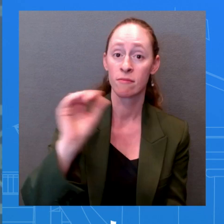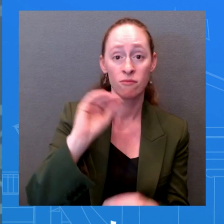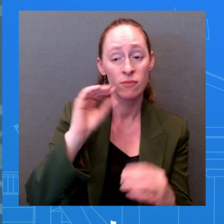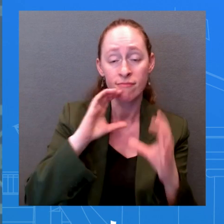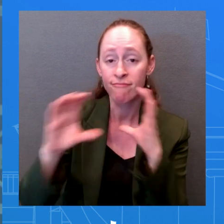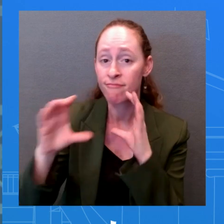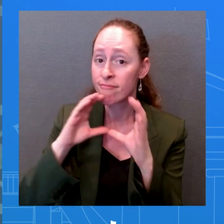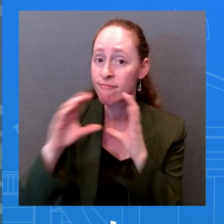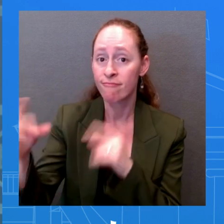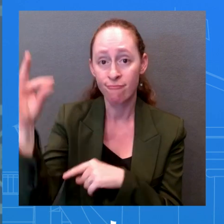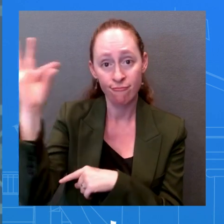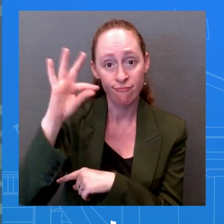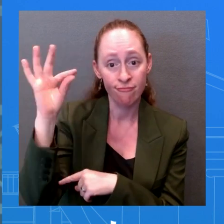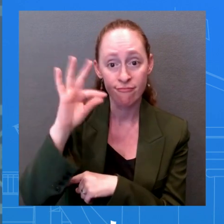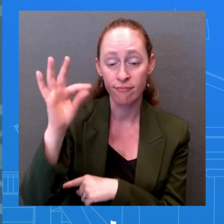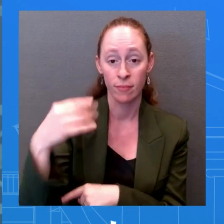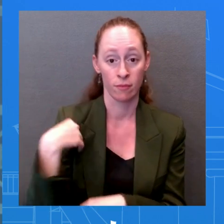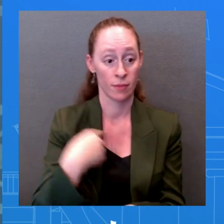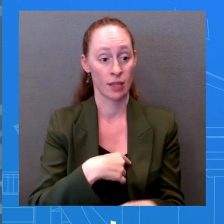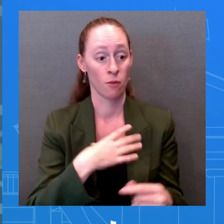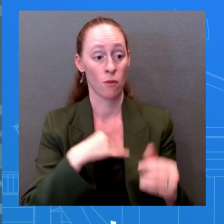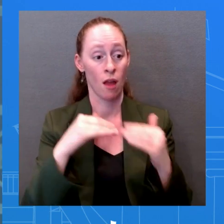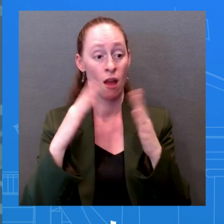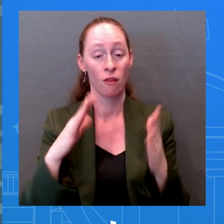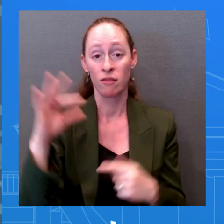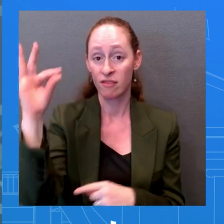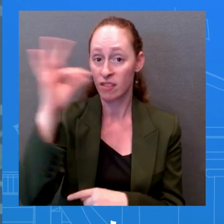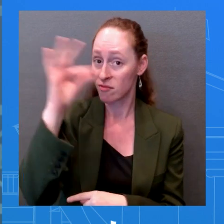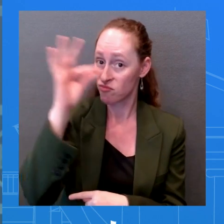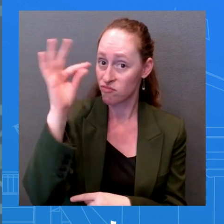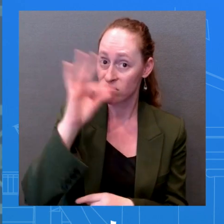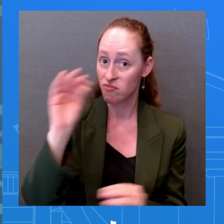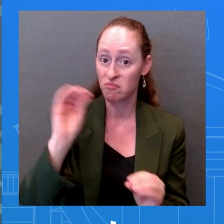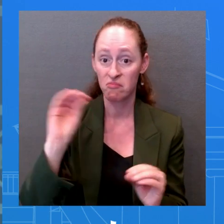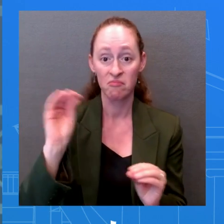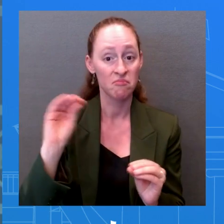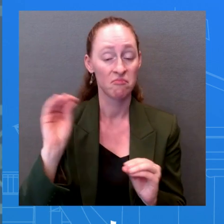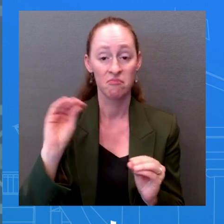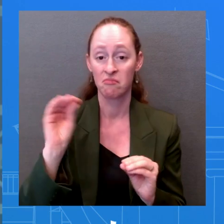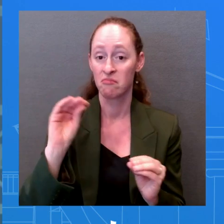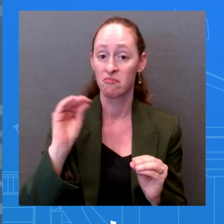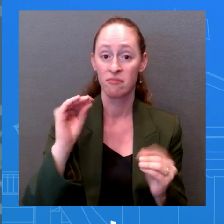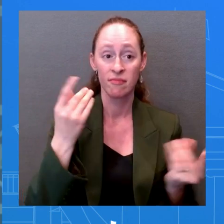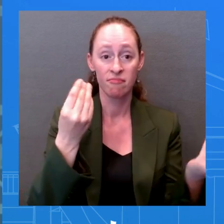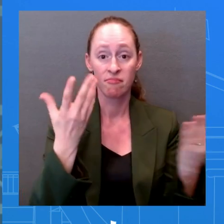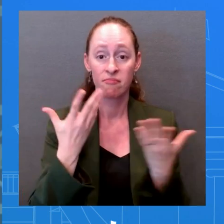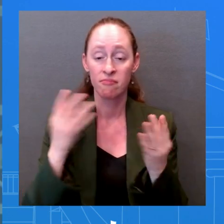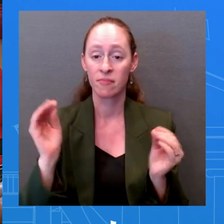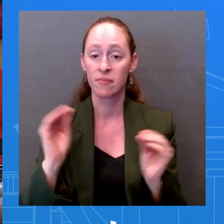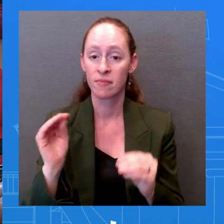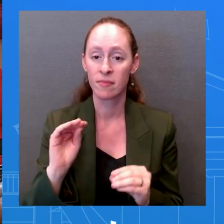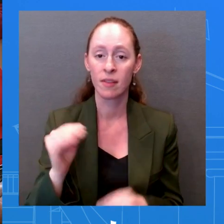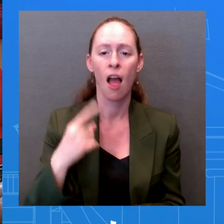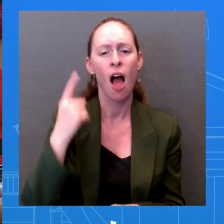I thought you were asking me specifically about the -- if they -- the VP's Residence. The Press: Right. >> Ms. Jean-Pierre: Yeah. The Press: No, no, no. I meant -- I mean, did you get any -- Ms. Jean-Pierre: No. >> The Press: